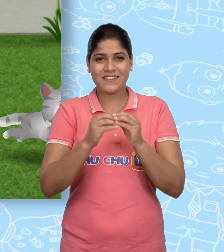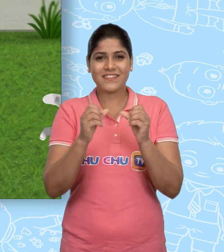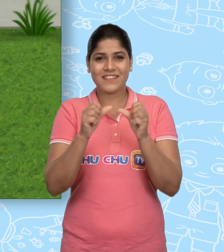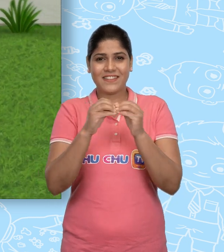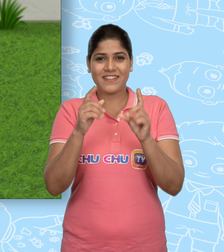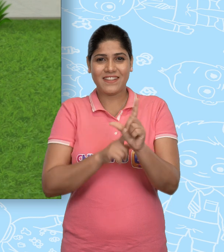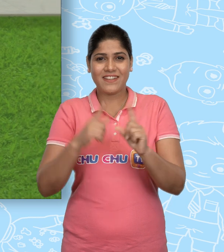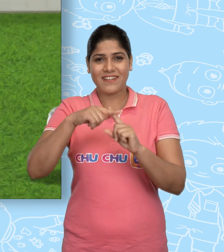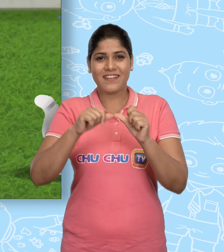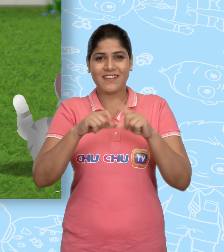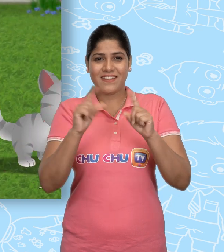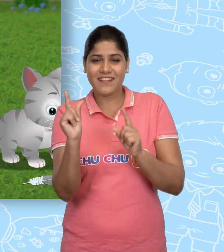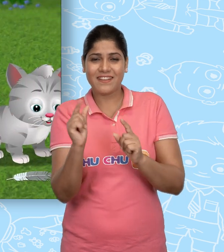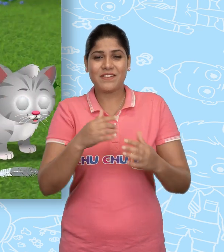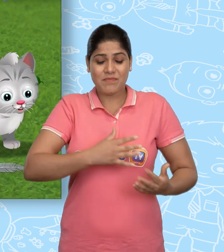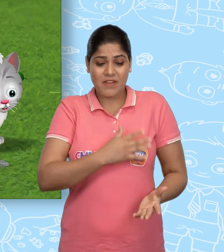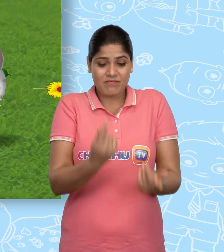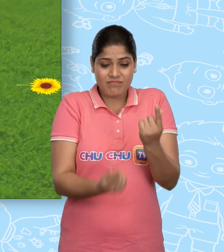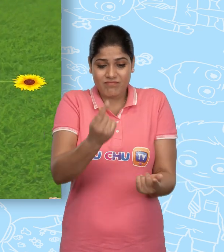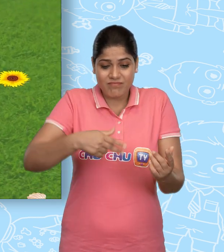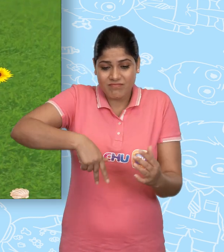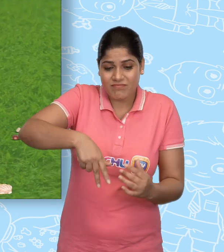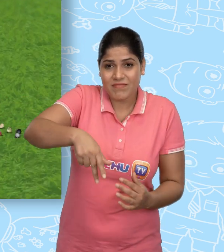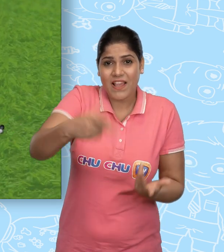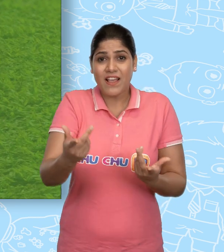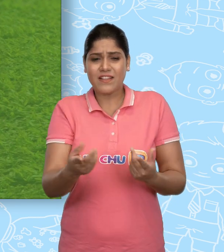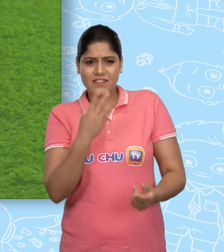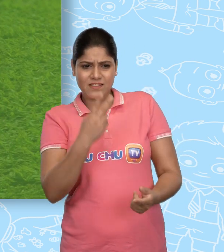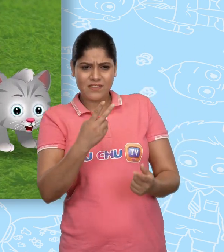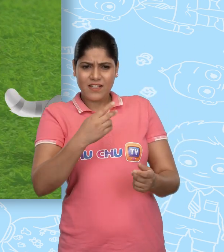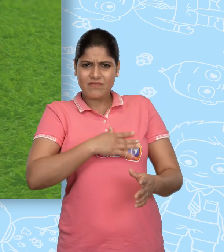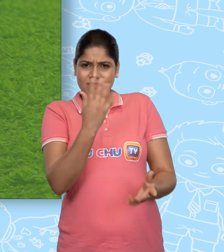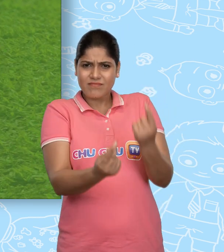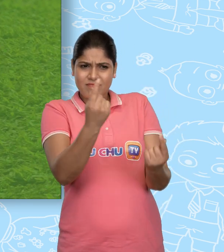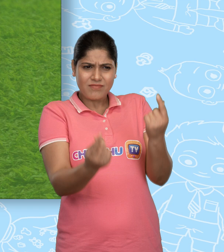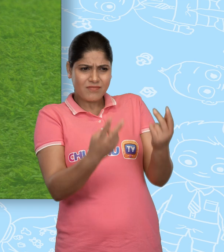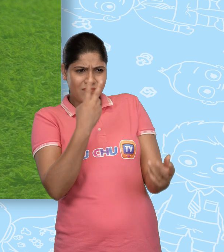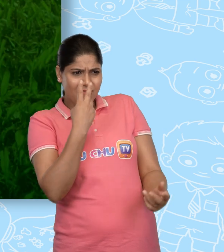Baby Taku was walking on the lawn when he spotted some things in the grass.